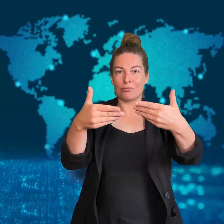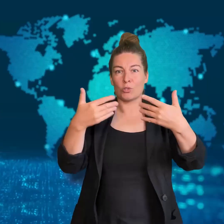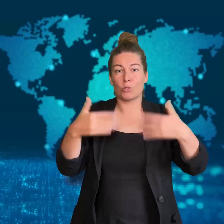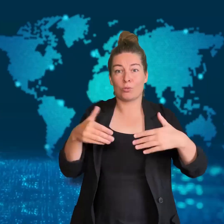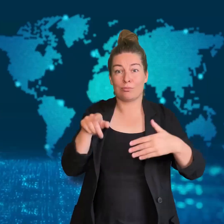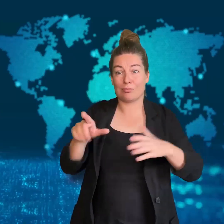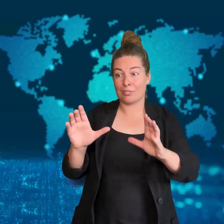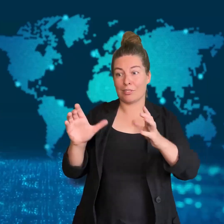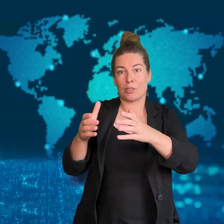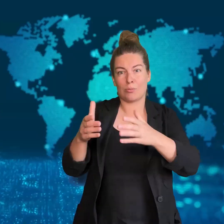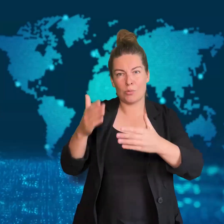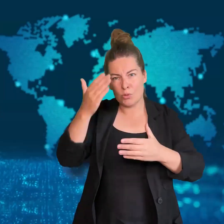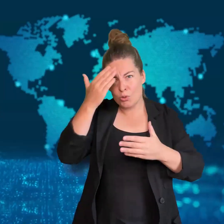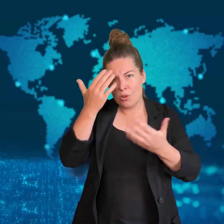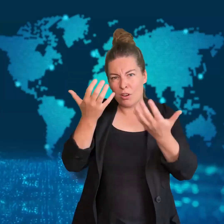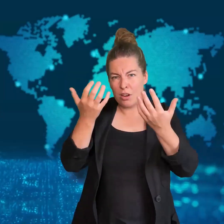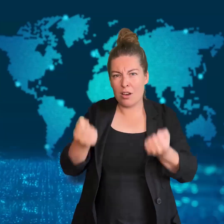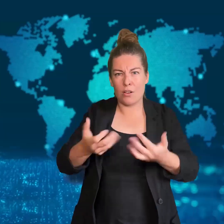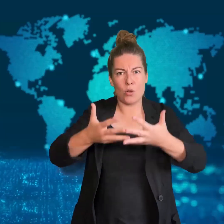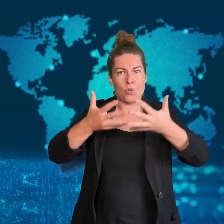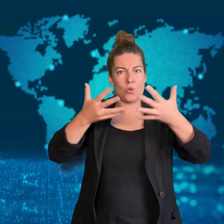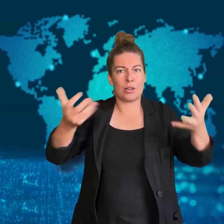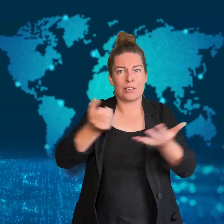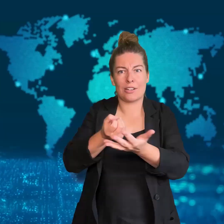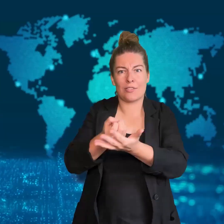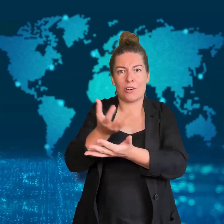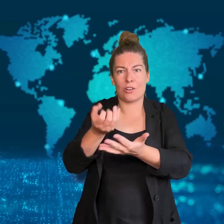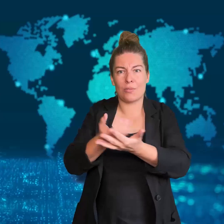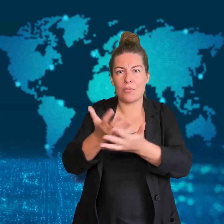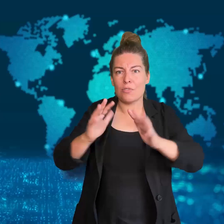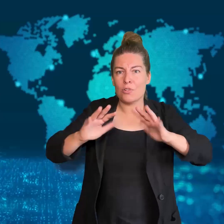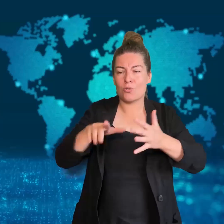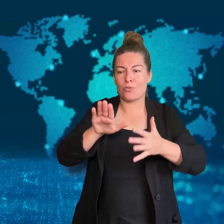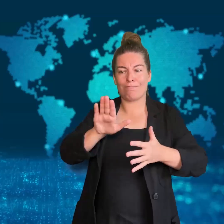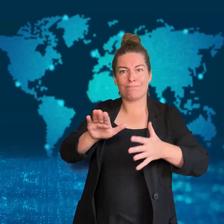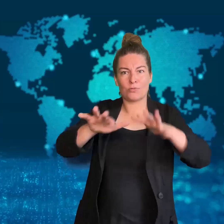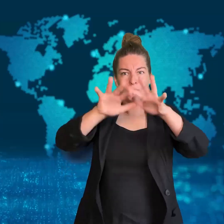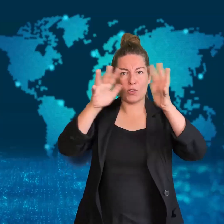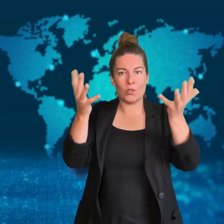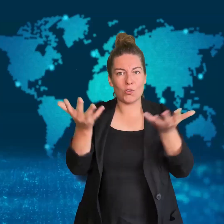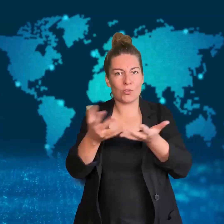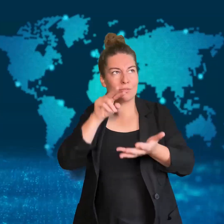That team has extensive amounts of information about